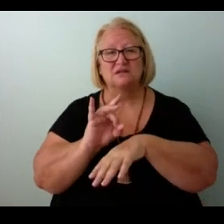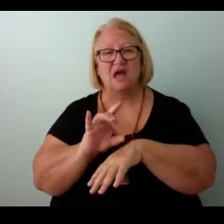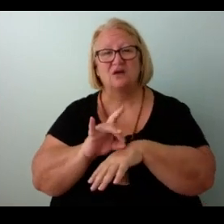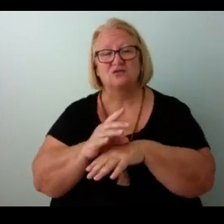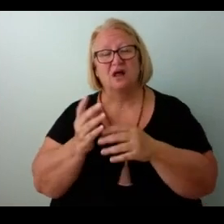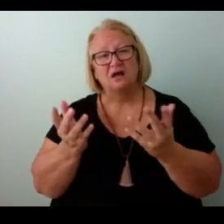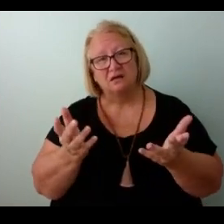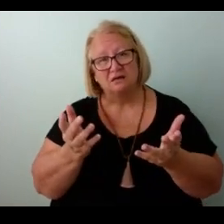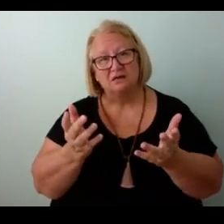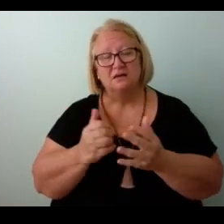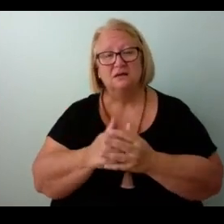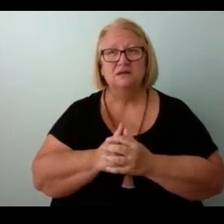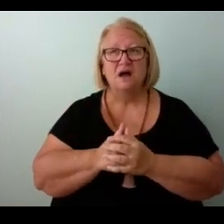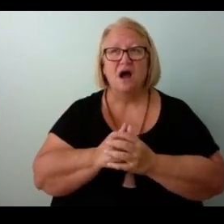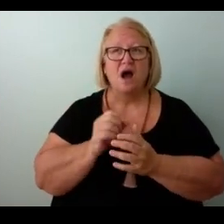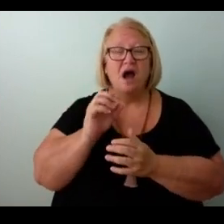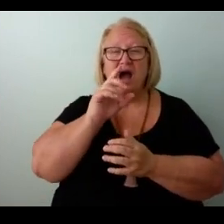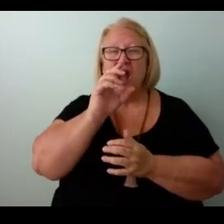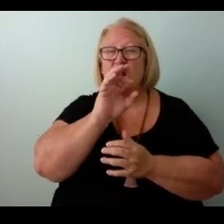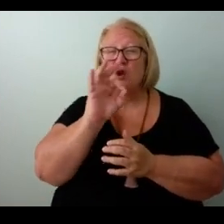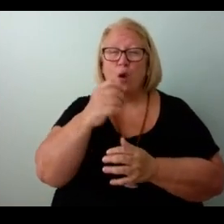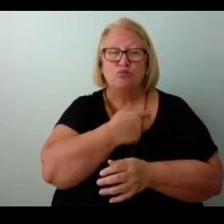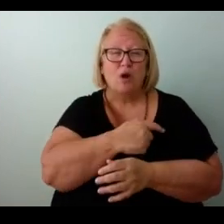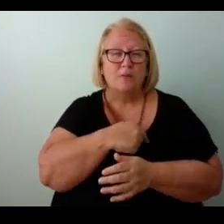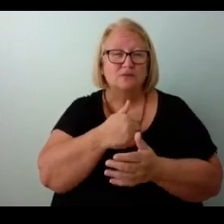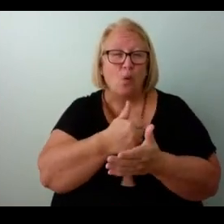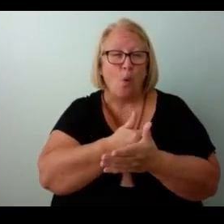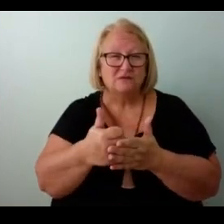It's not always but we would recommend doing it that way.